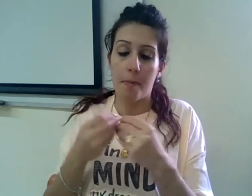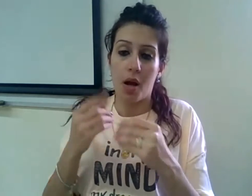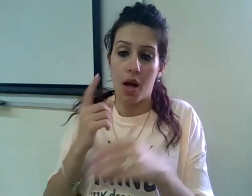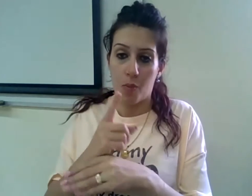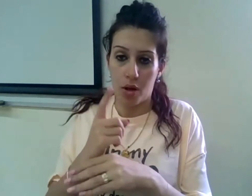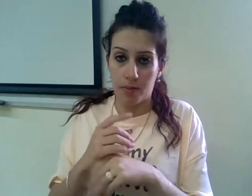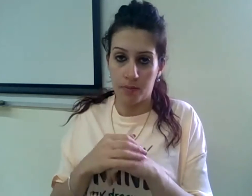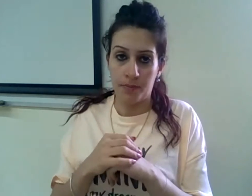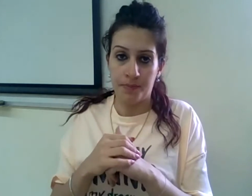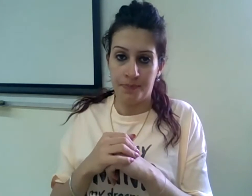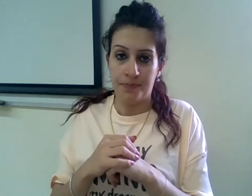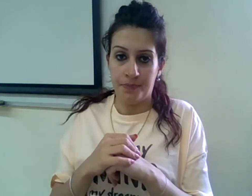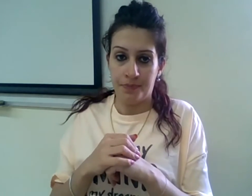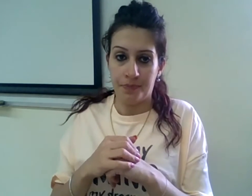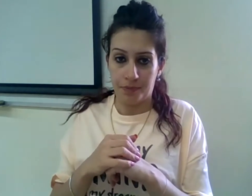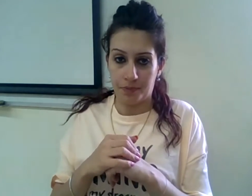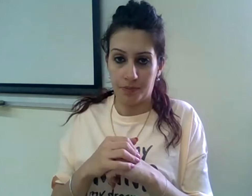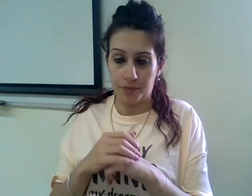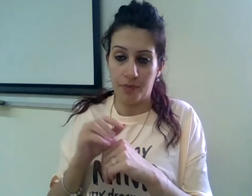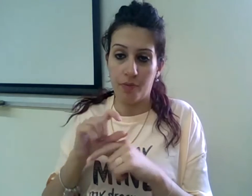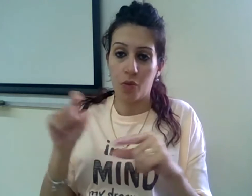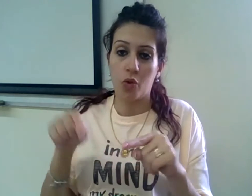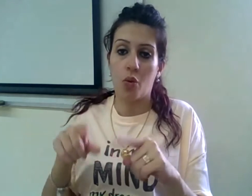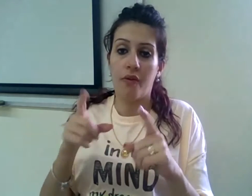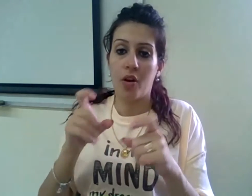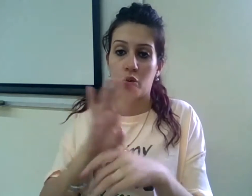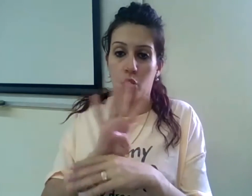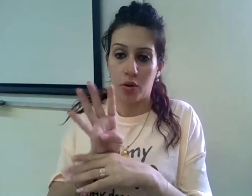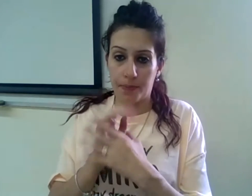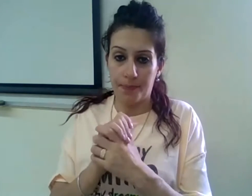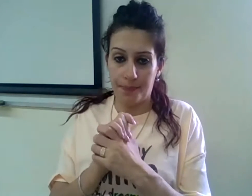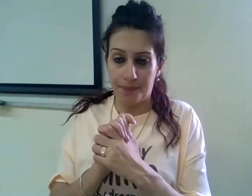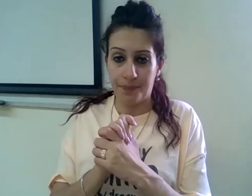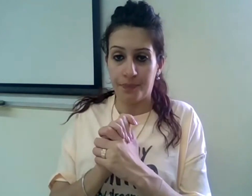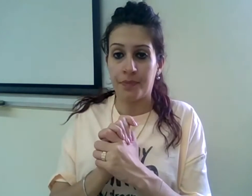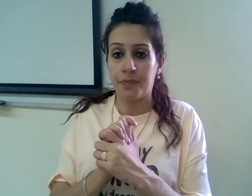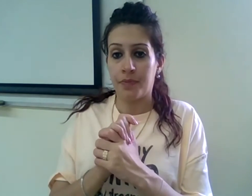So I think that first of all, you have to put it in legislation,